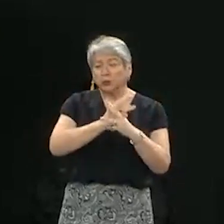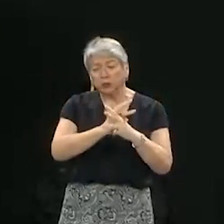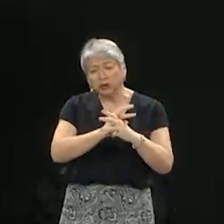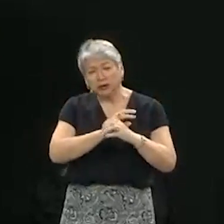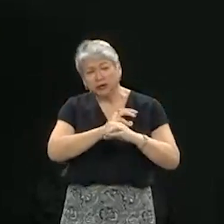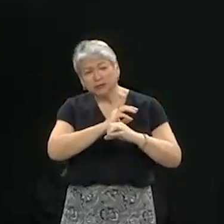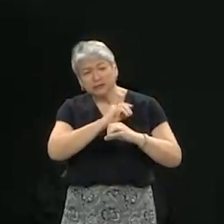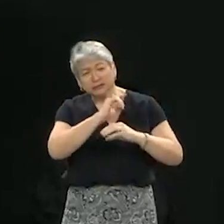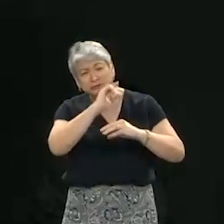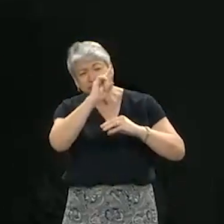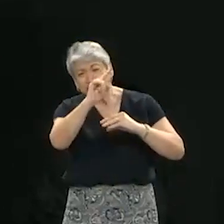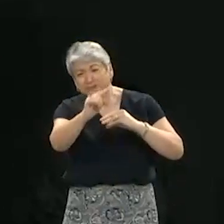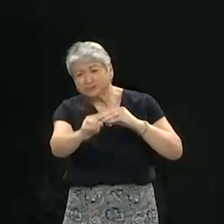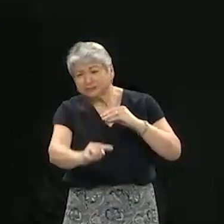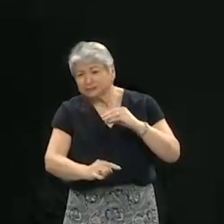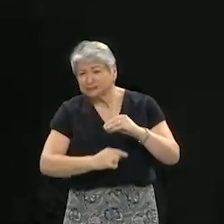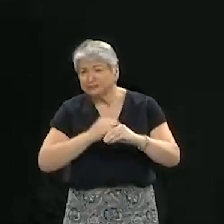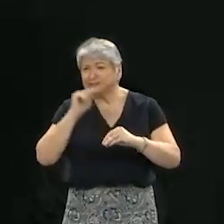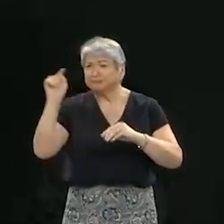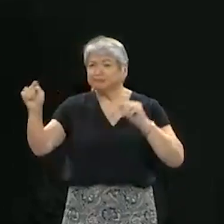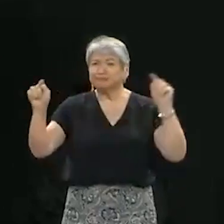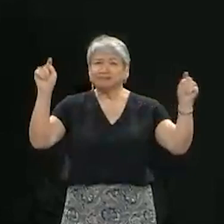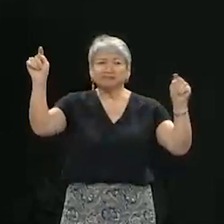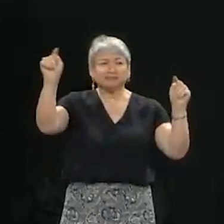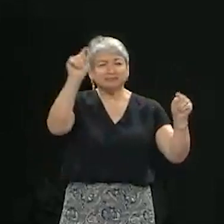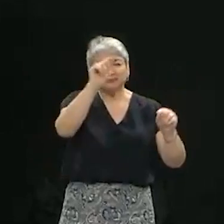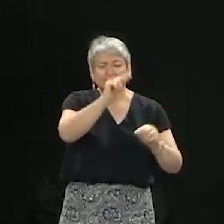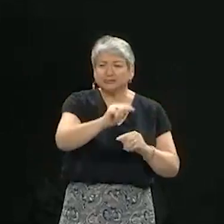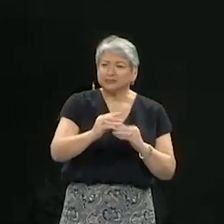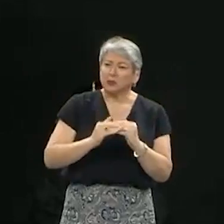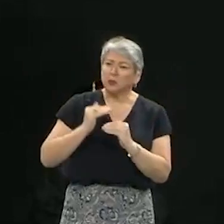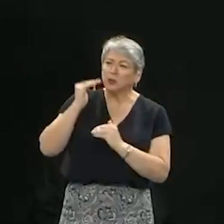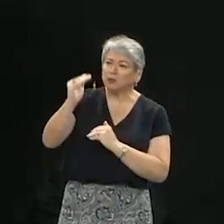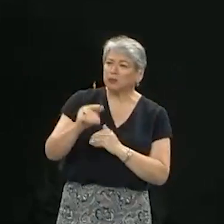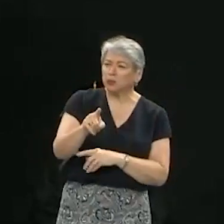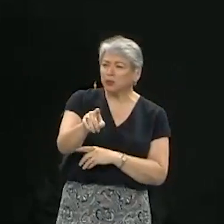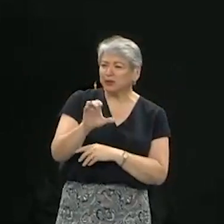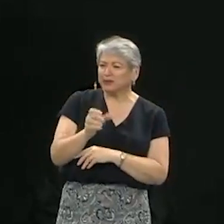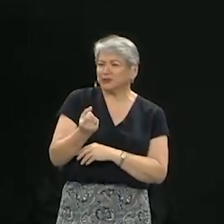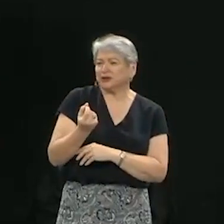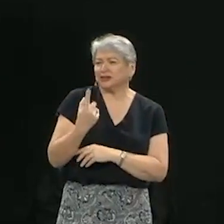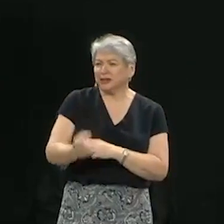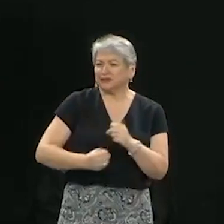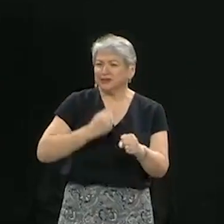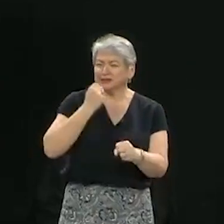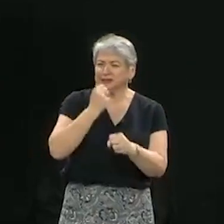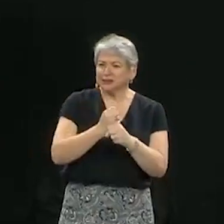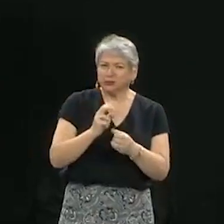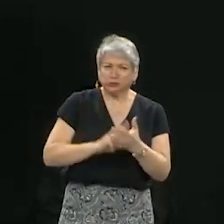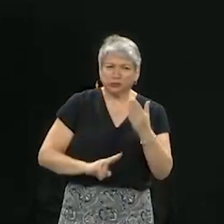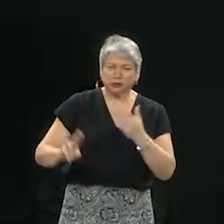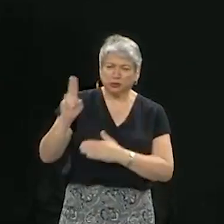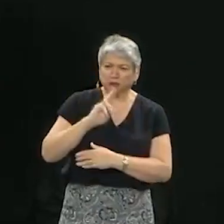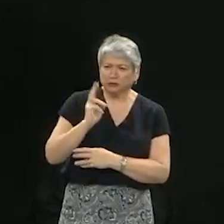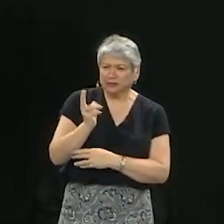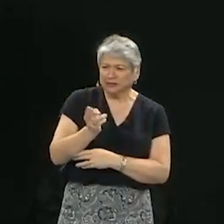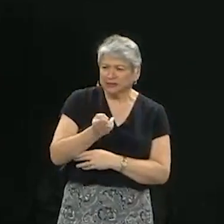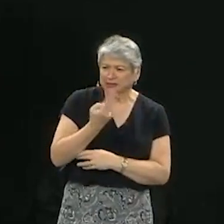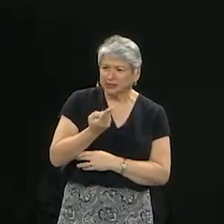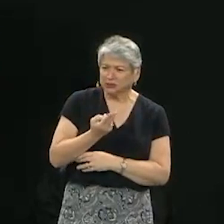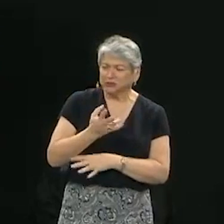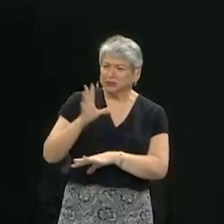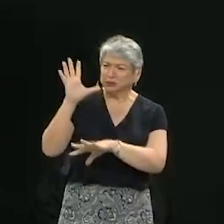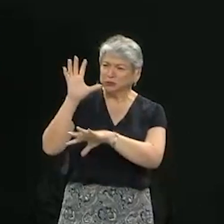and carry with them more than 111 years of University history and tradition.